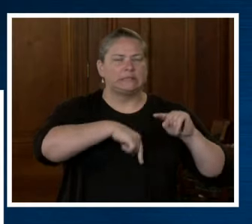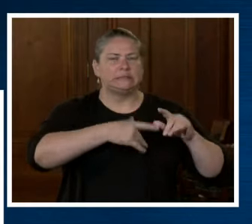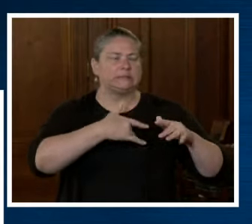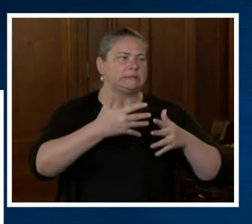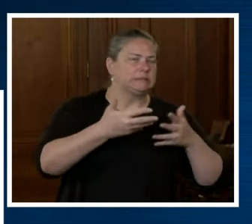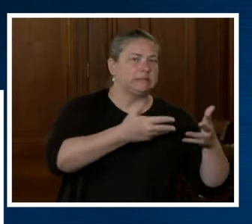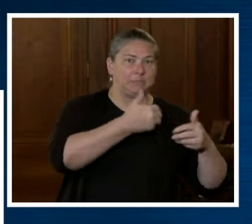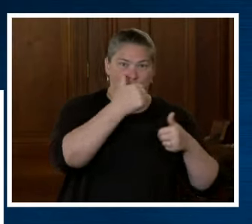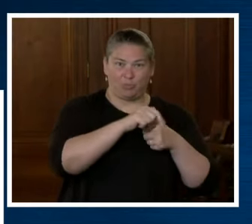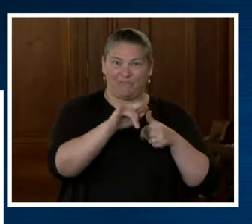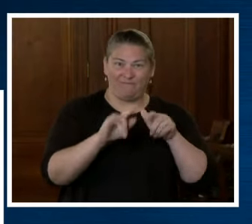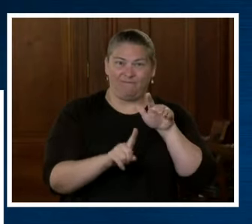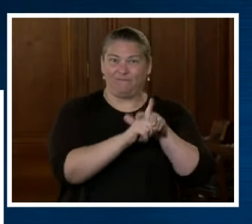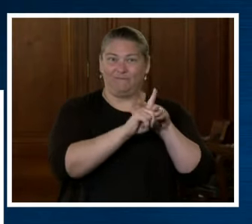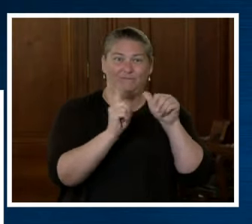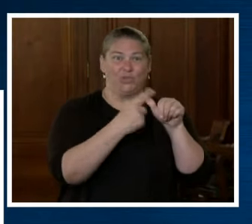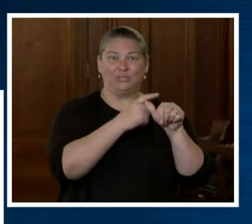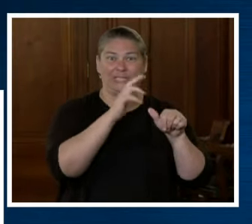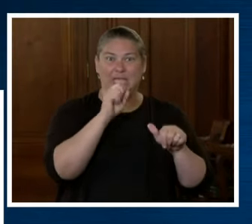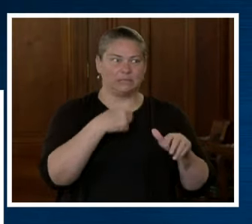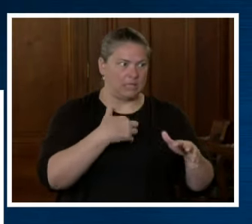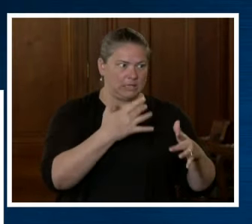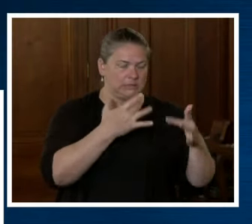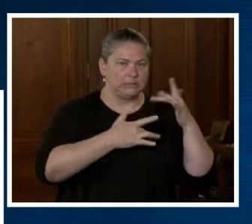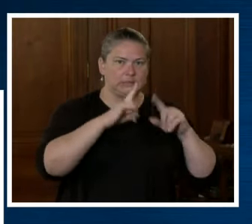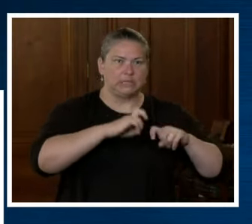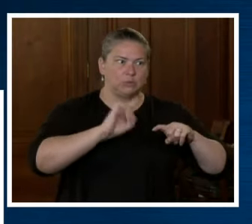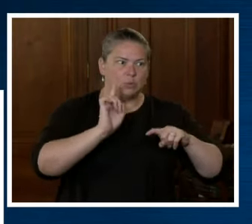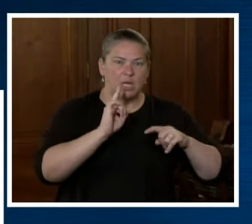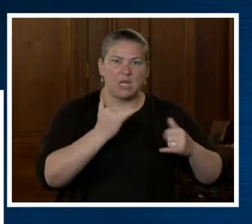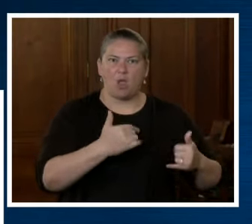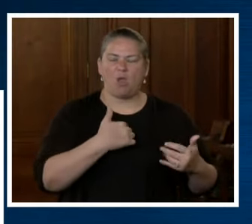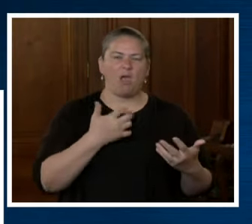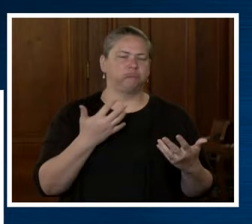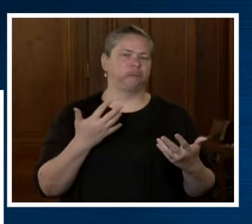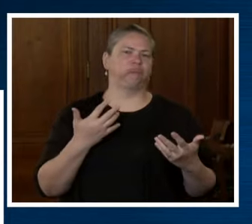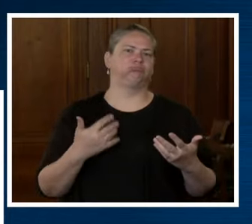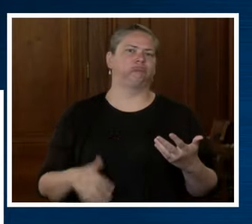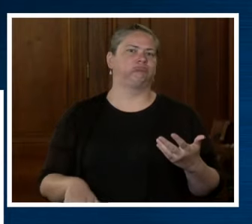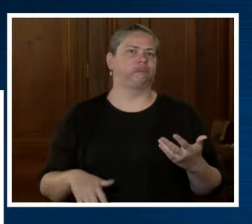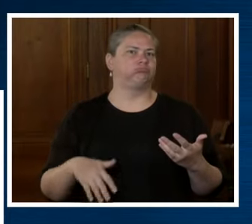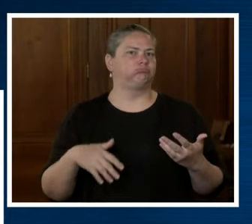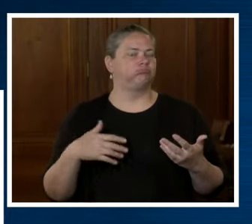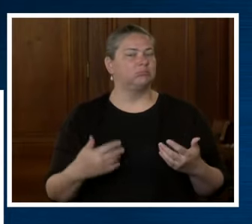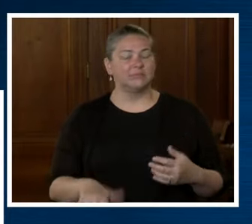A LOT OF CAPACITY. THAT MEANS WE'VE GOT A LOT OF VENTILATORS. THOSE ARE GOOD NUMBERS.